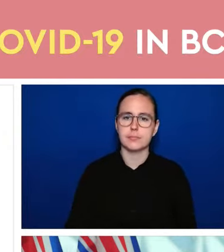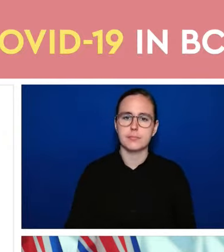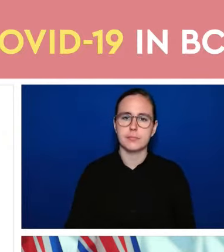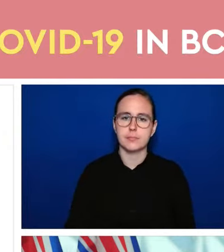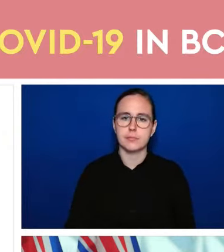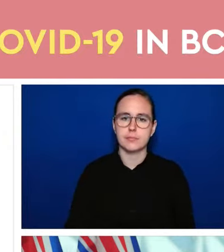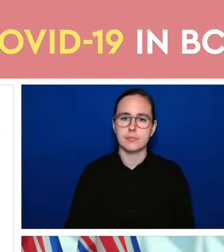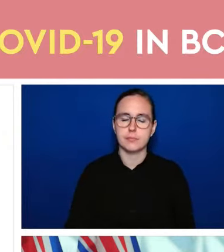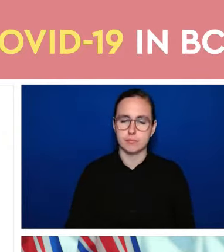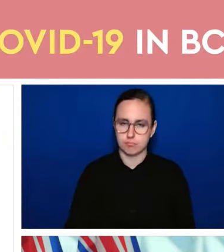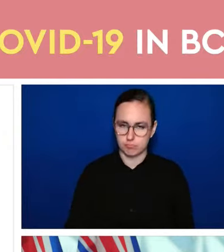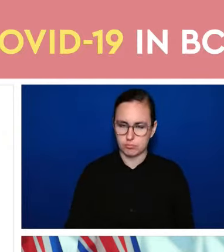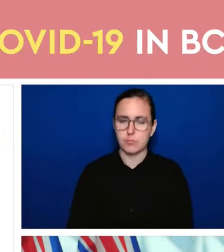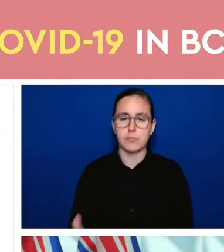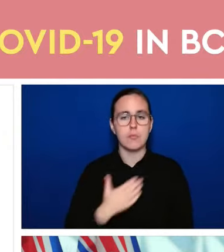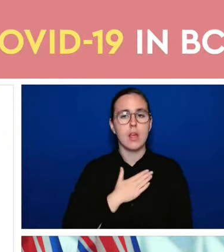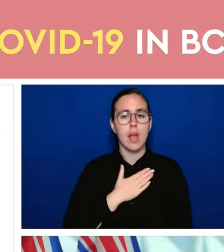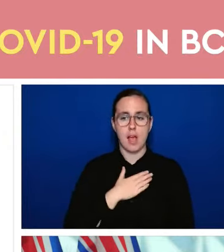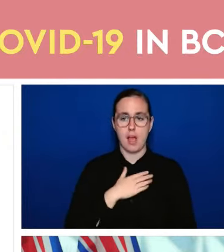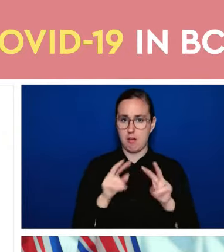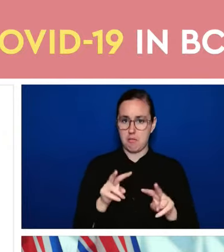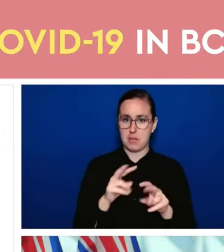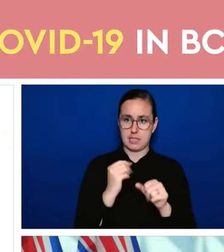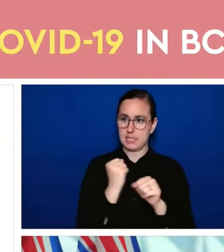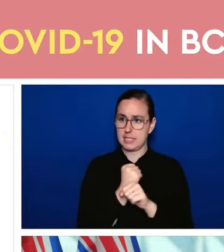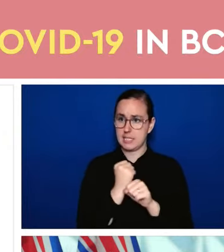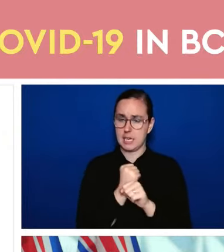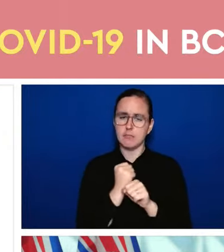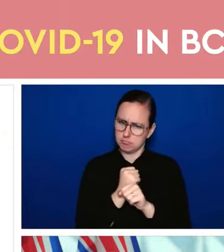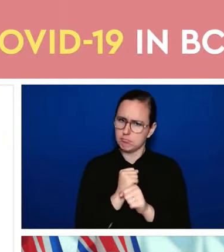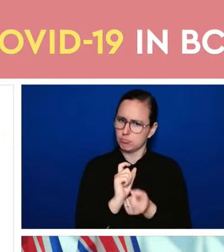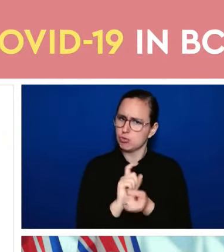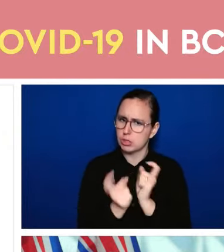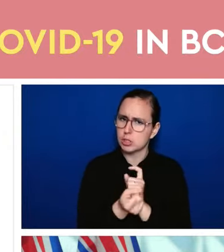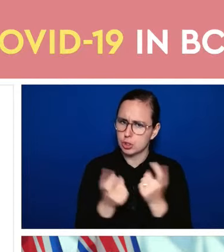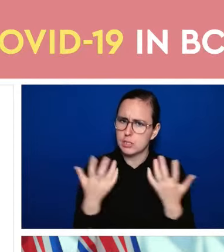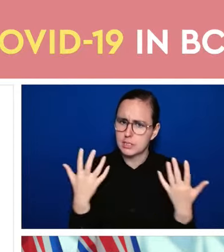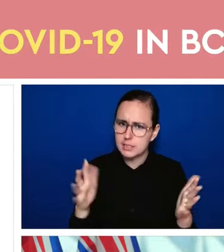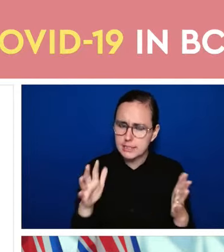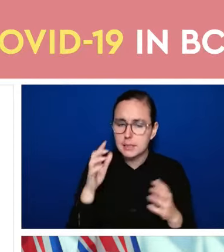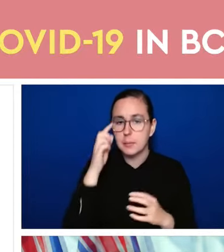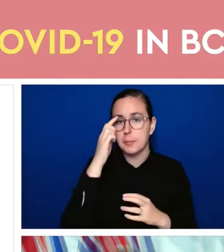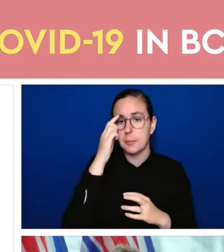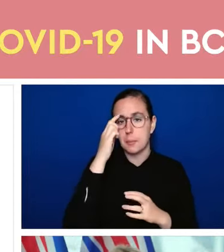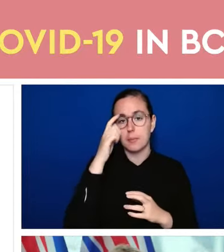hospitalizations or anybody who was in hospital with a positive coverage test. And we've done